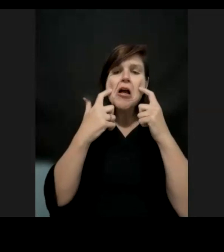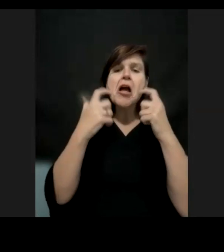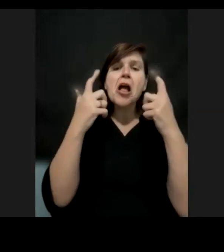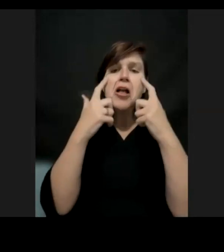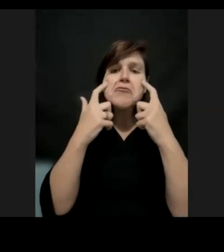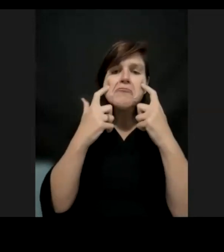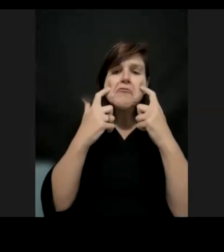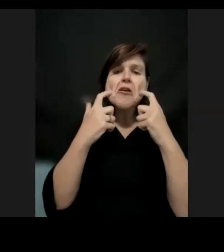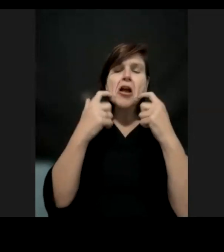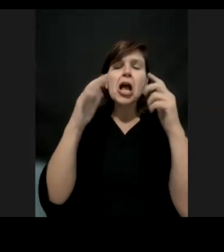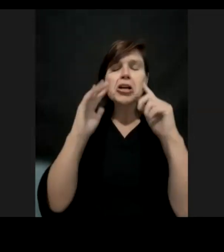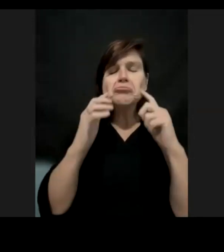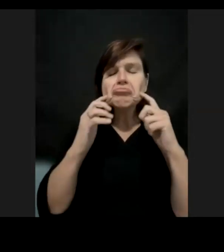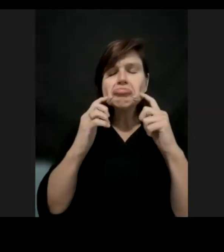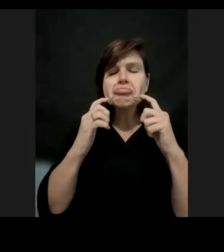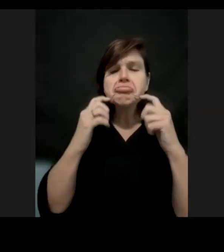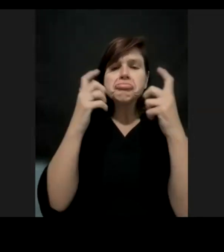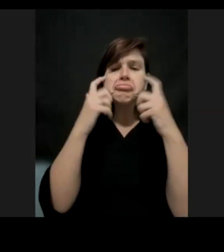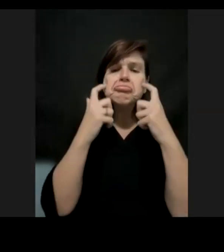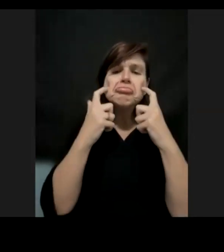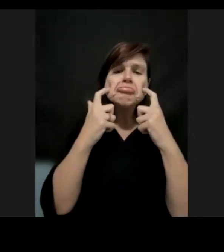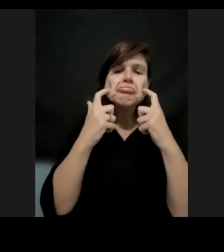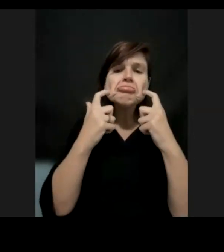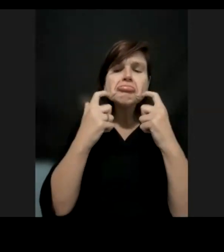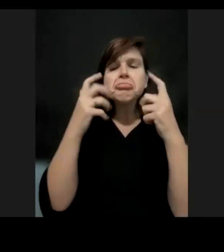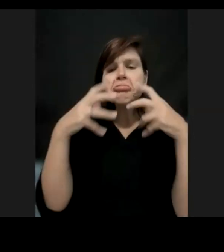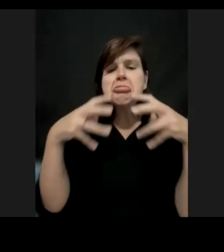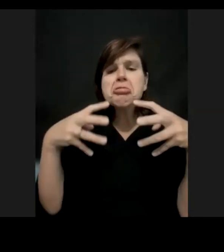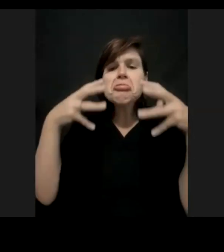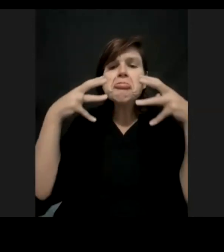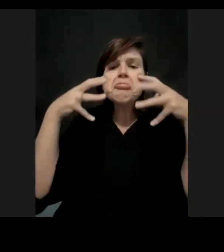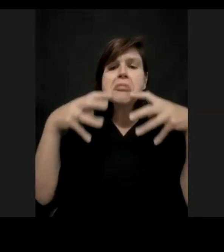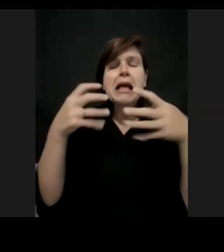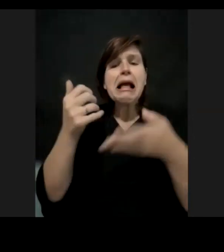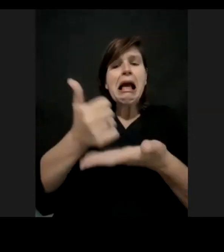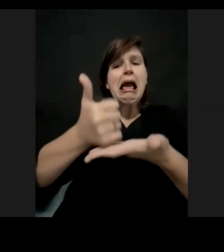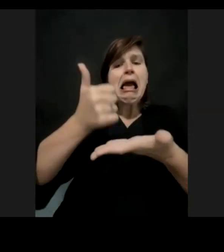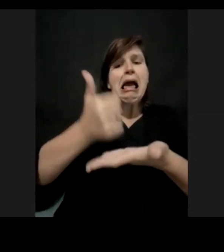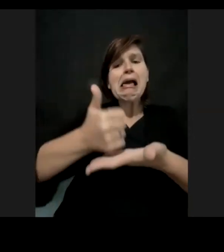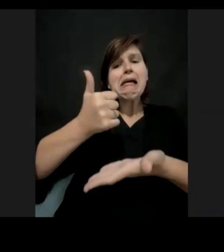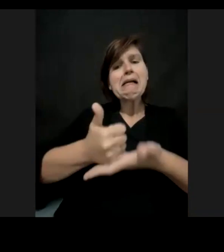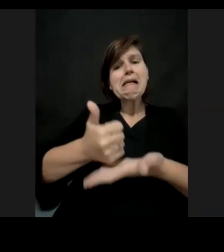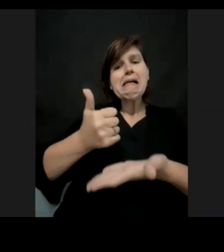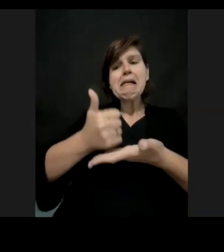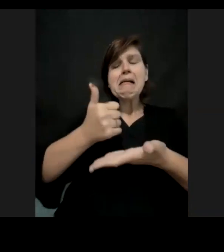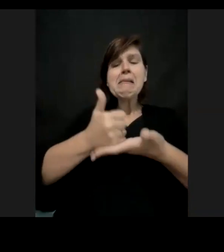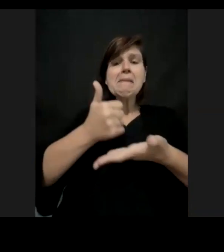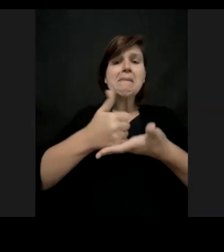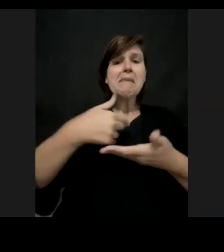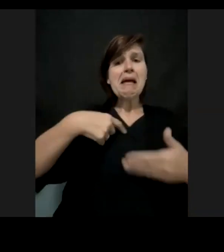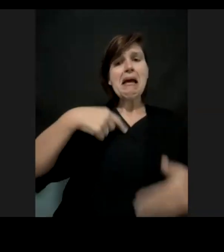Wa, wa, wa! Help me! I really love my socks!